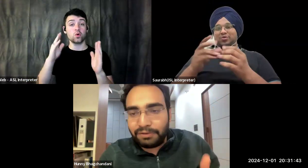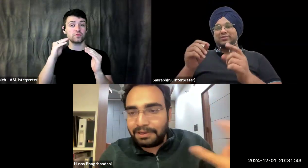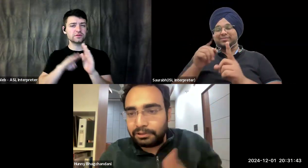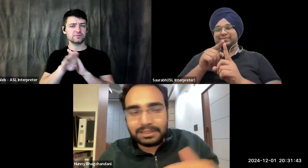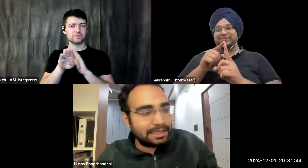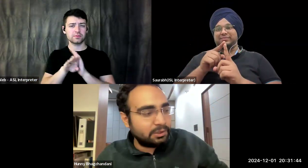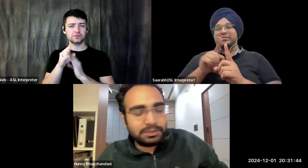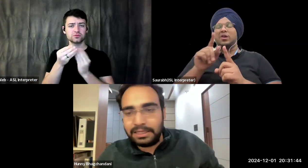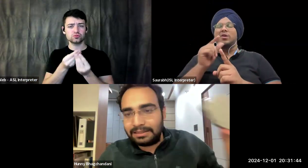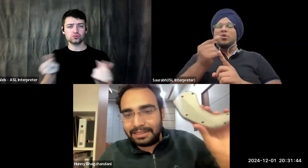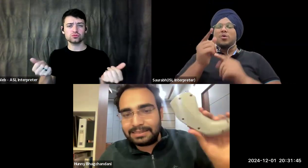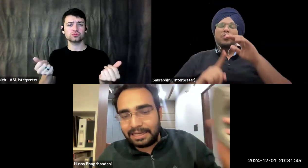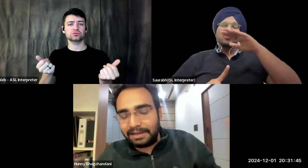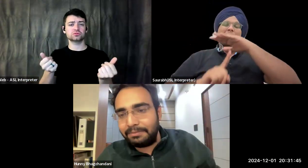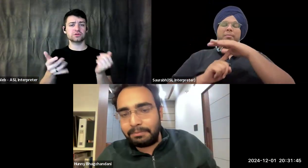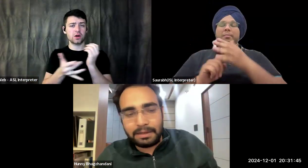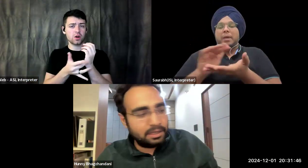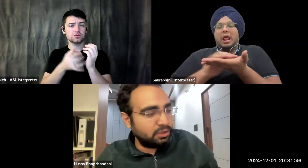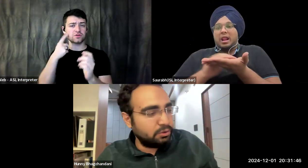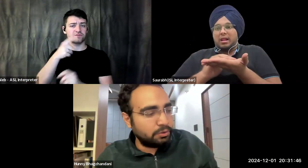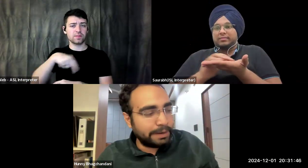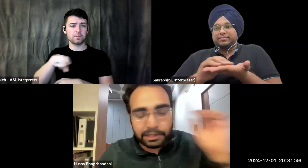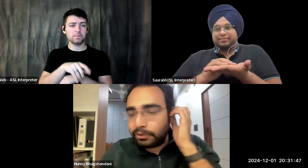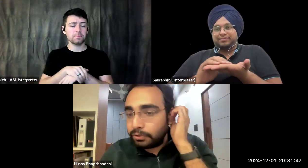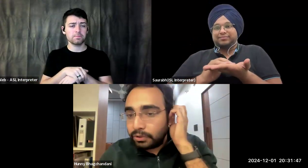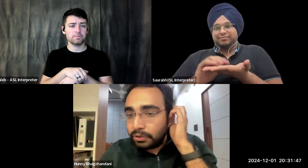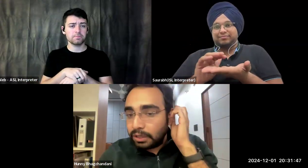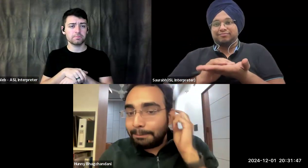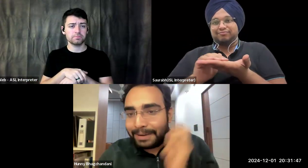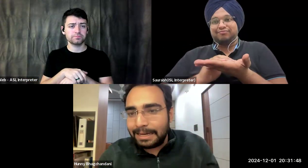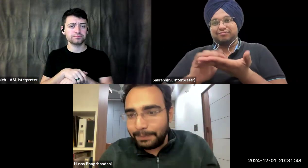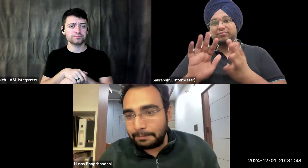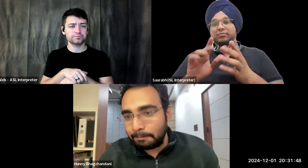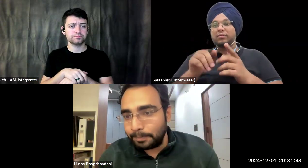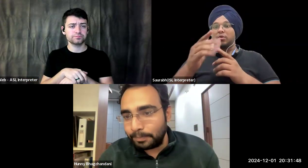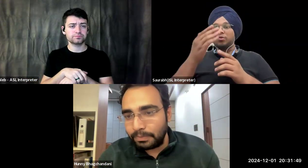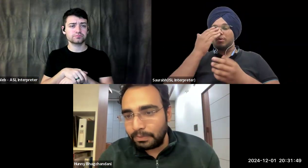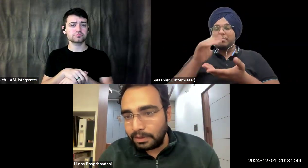many of our users are using this and our you you might know BrailleMe.